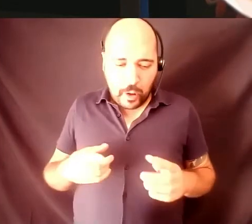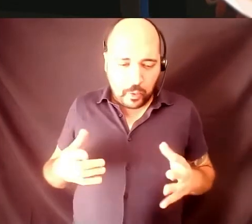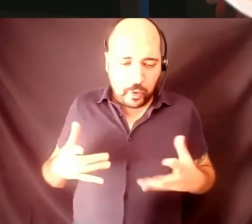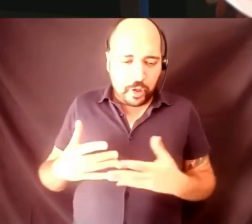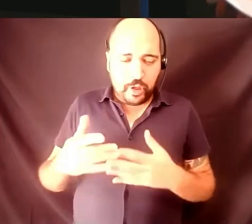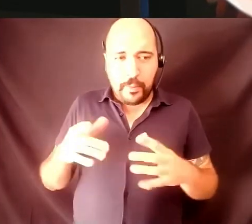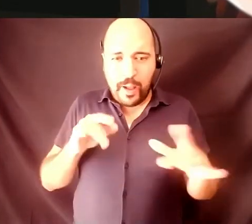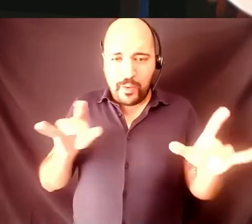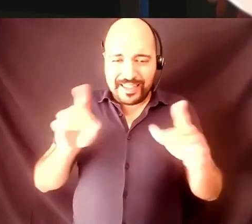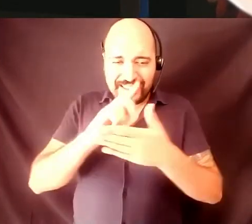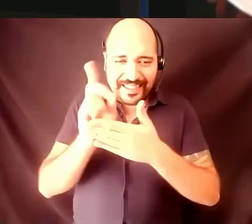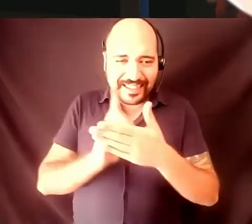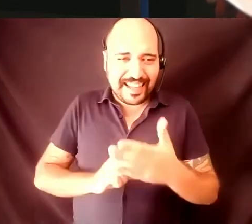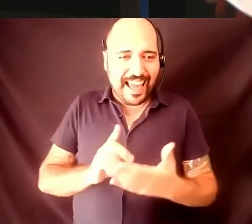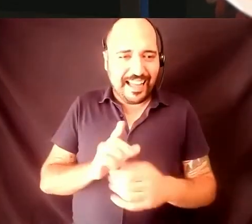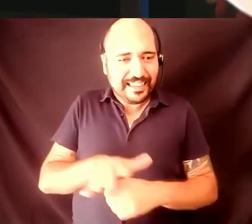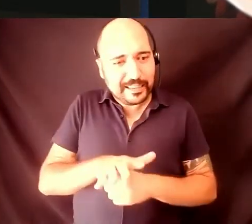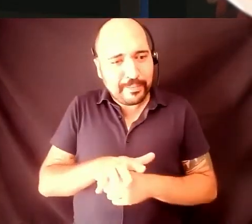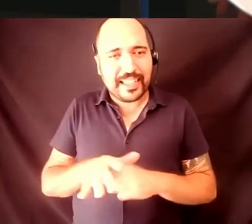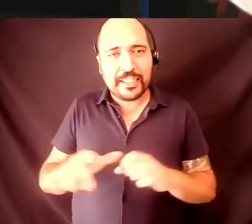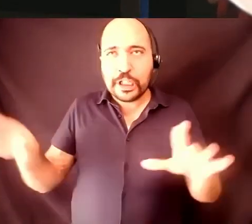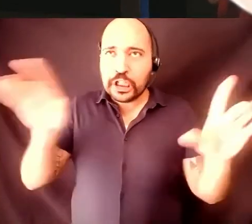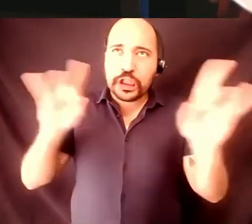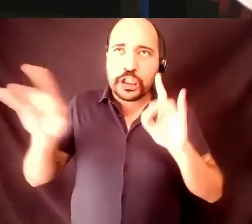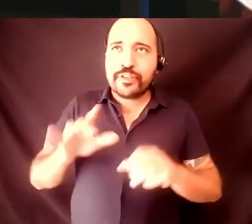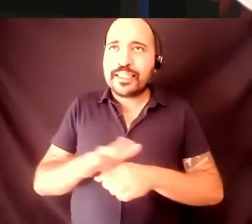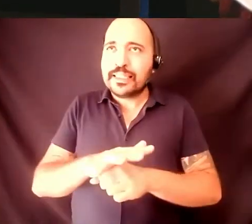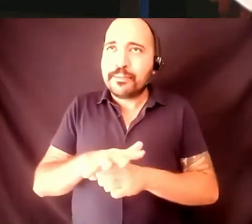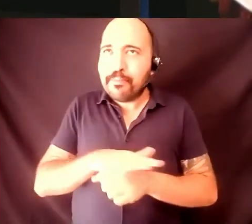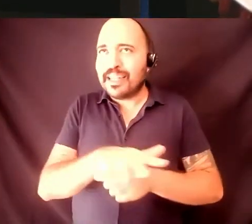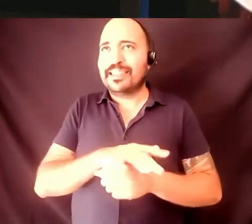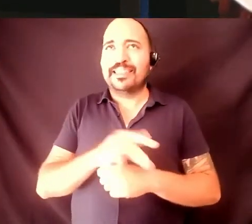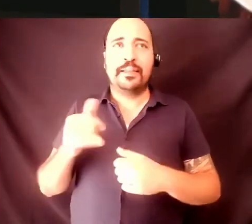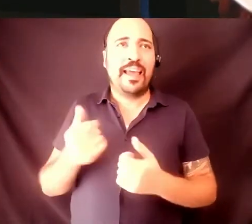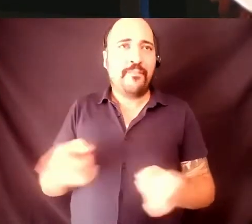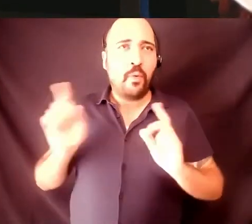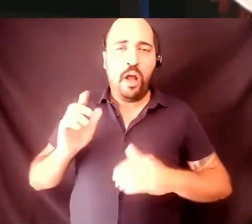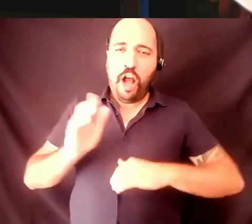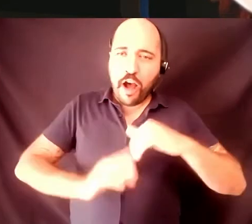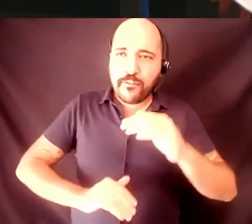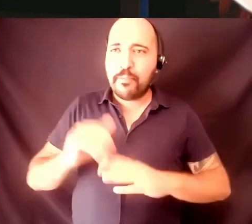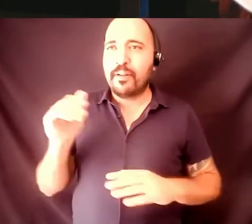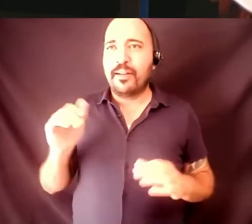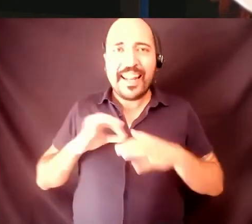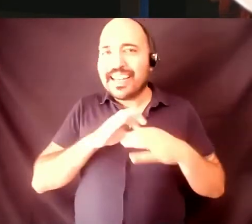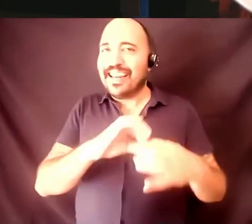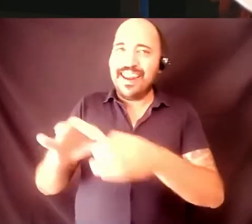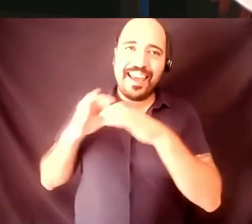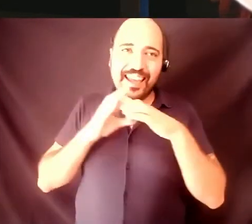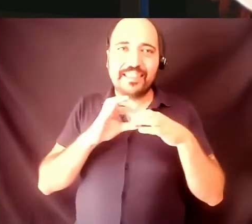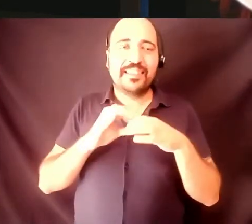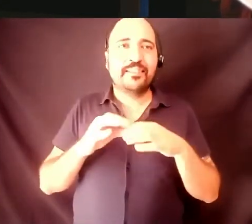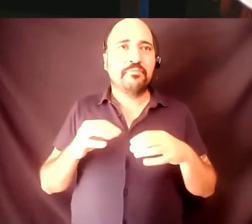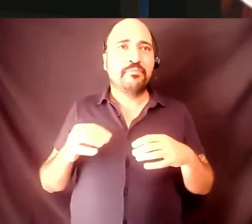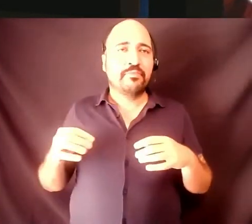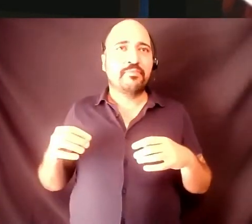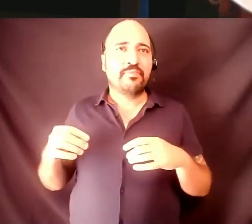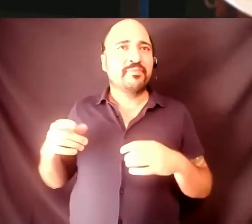And creating opportunities to connect. I think pedagogically as well, you see art. We have neon art. Art and science.